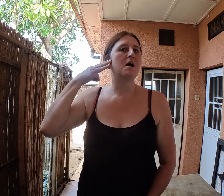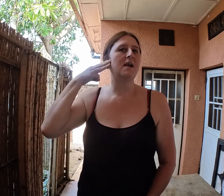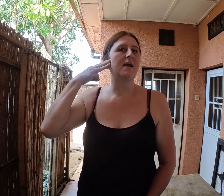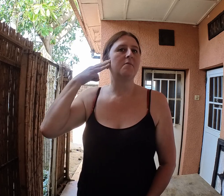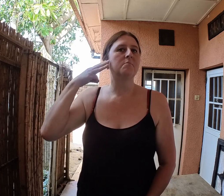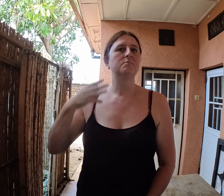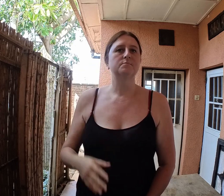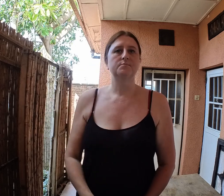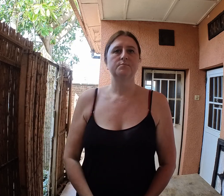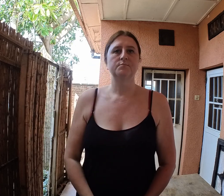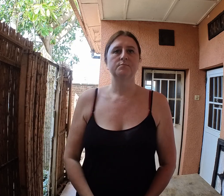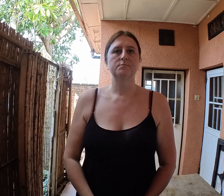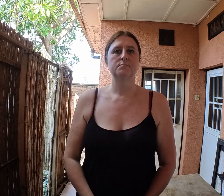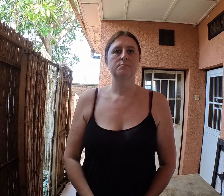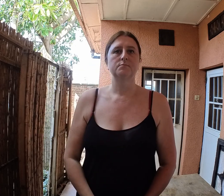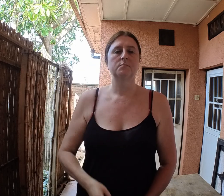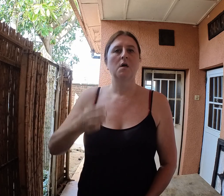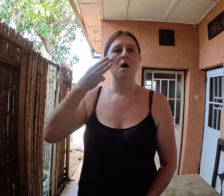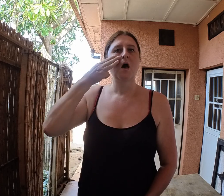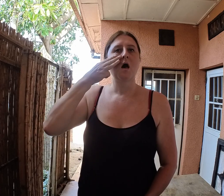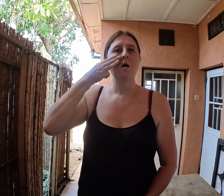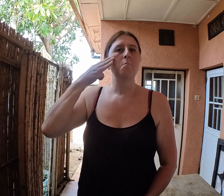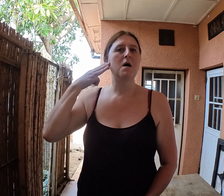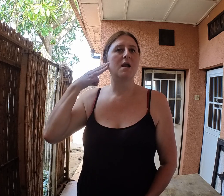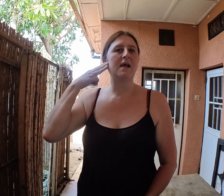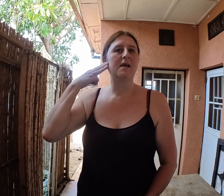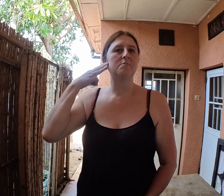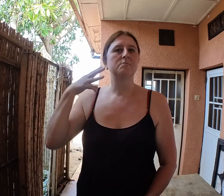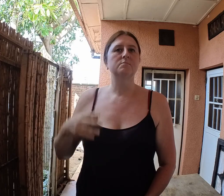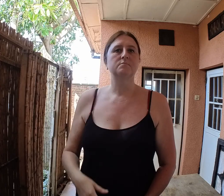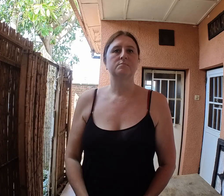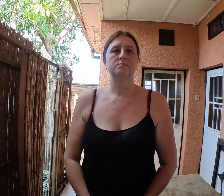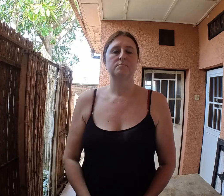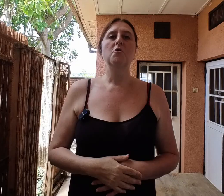Mali.